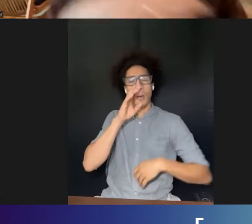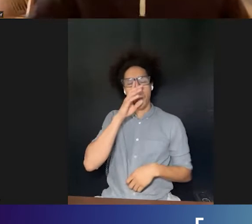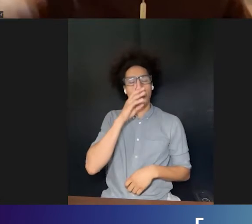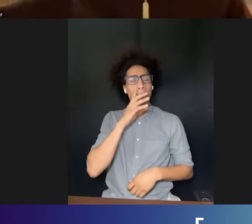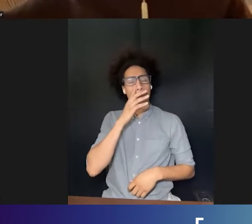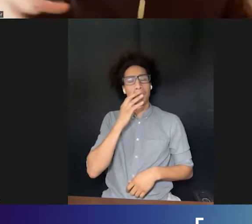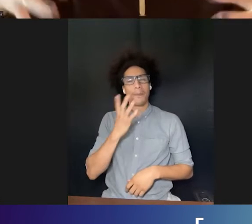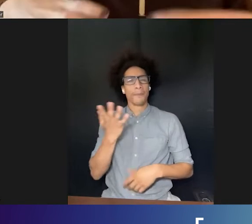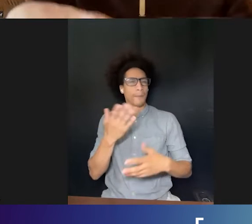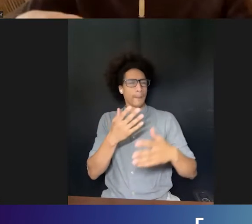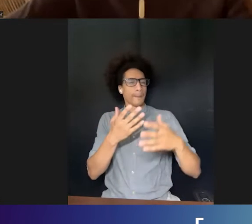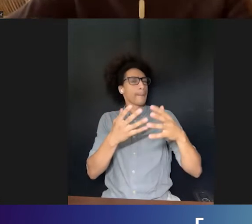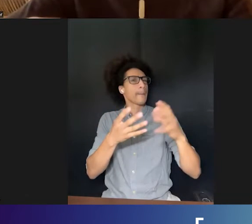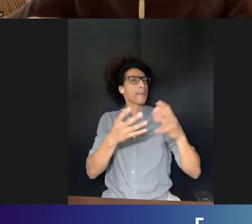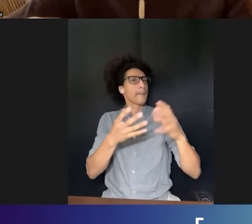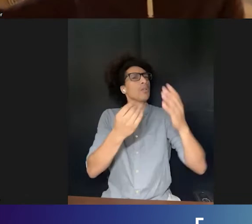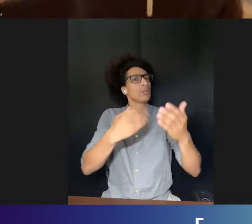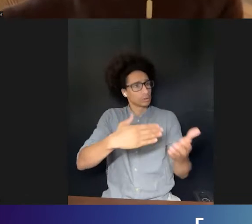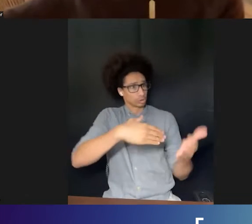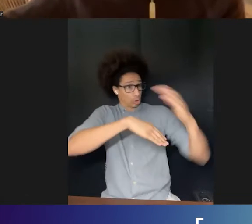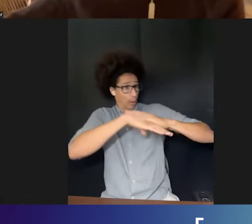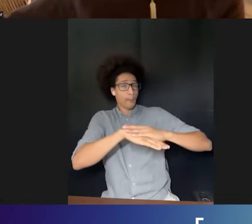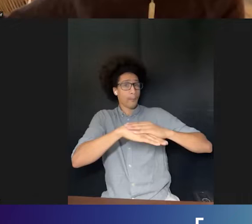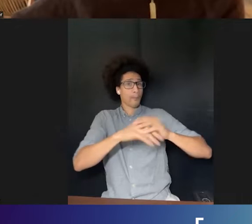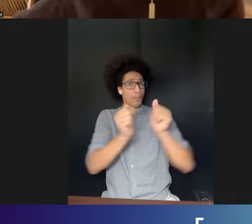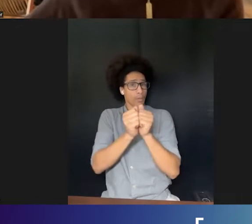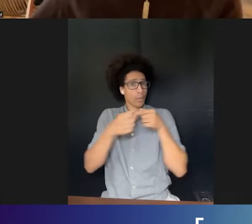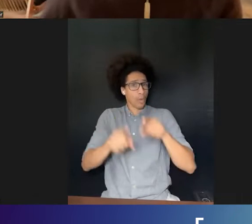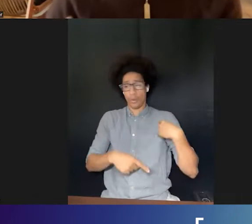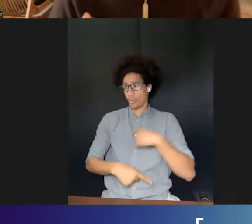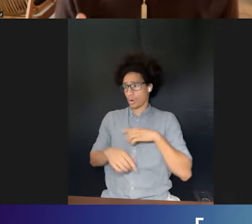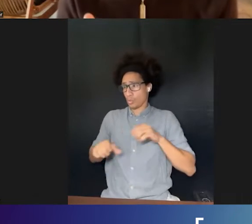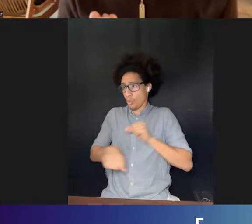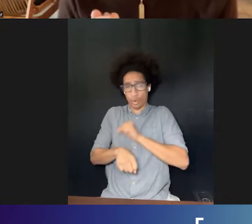on top of what we were doing internally as a team working with partners like Netflix and Independent Lens.